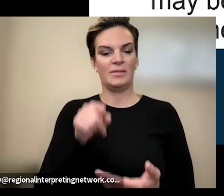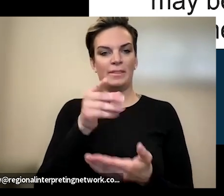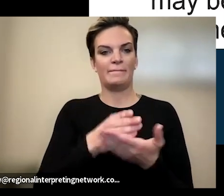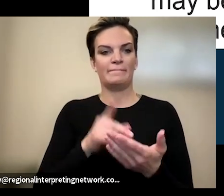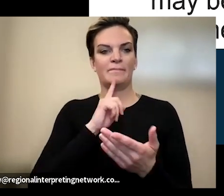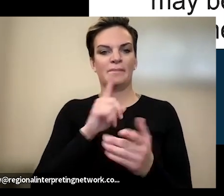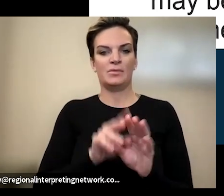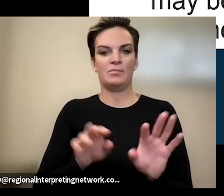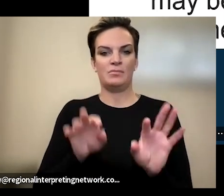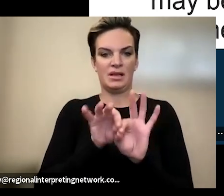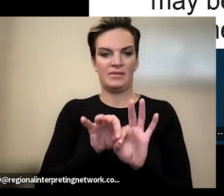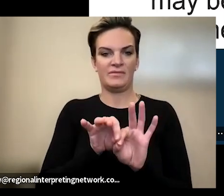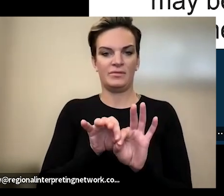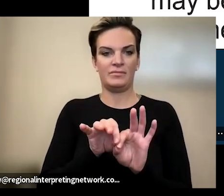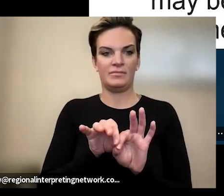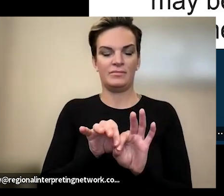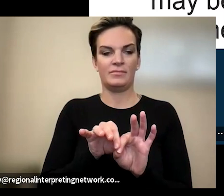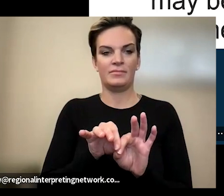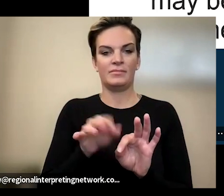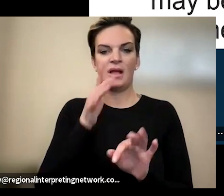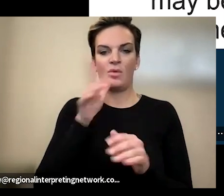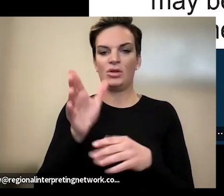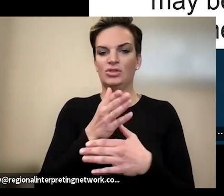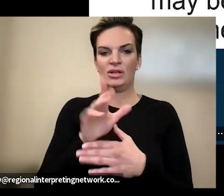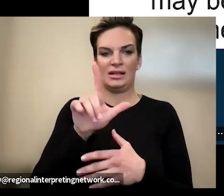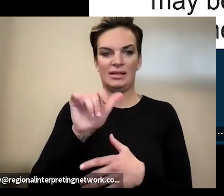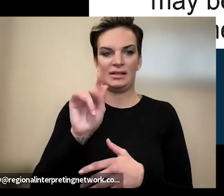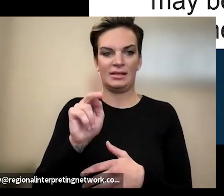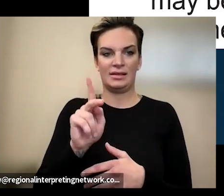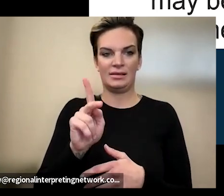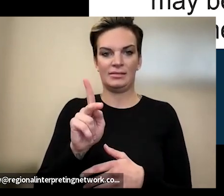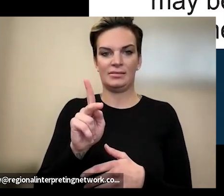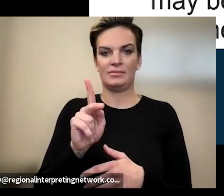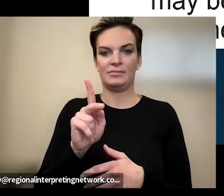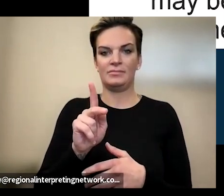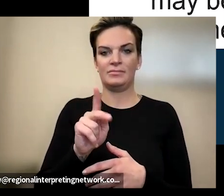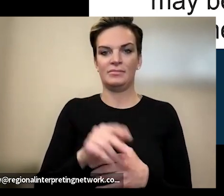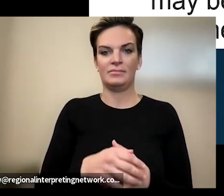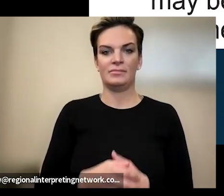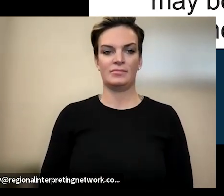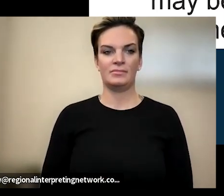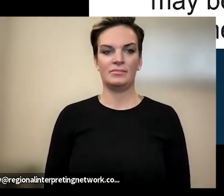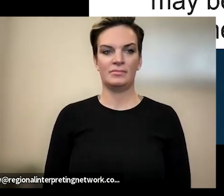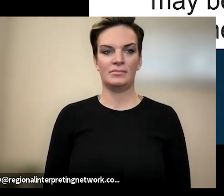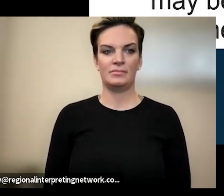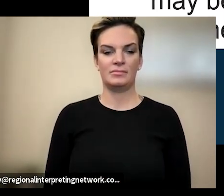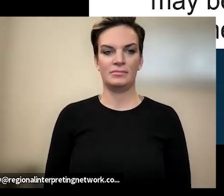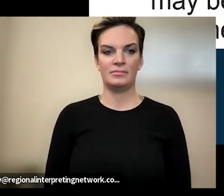and I will um share the link to this article. So, Kukla is a really important philosopher who